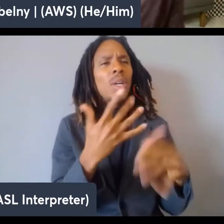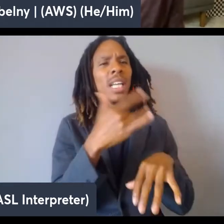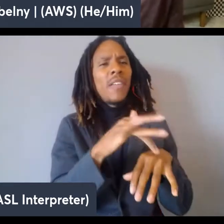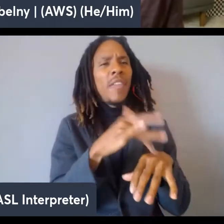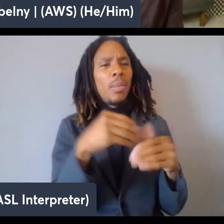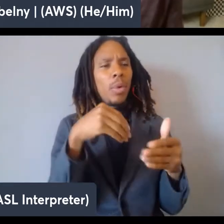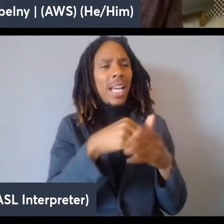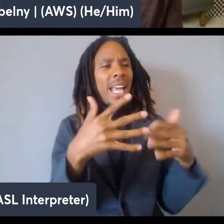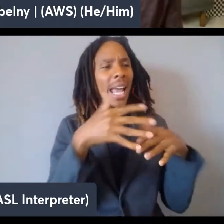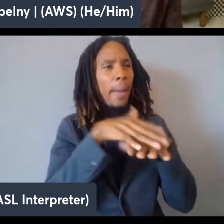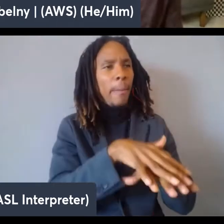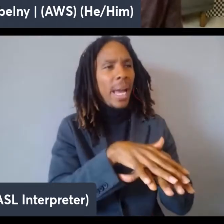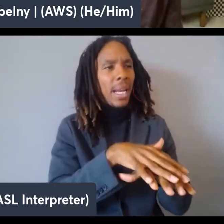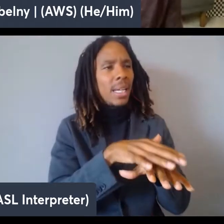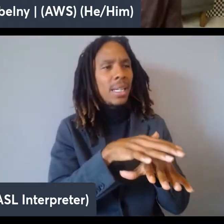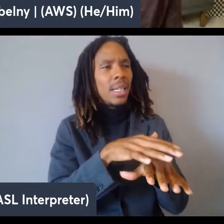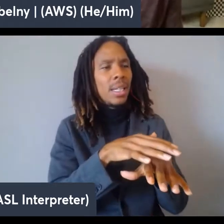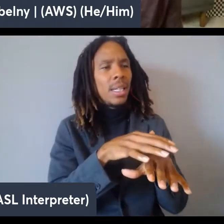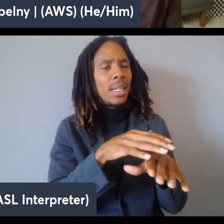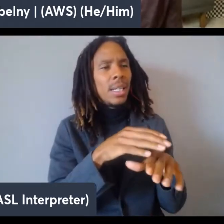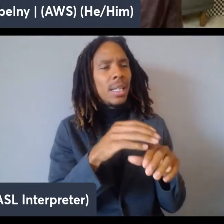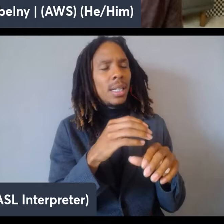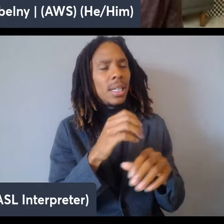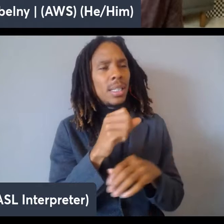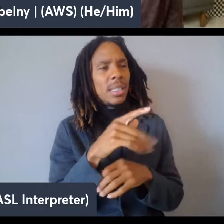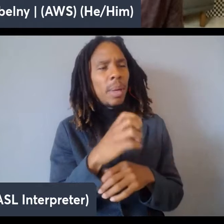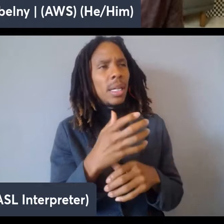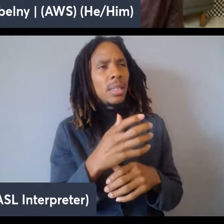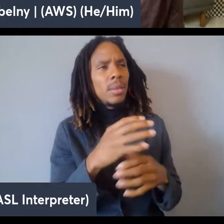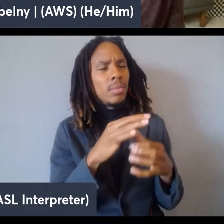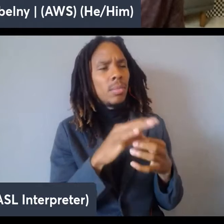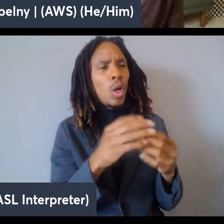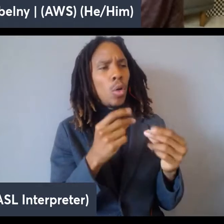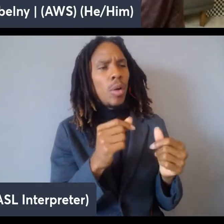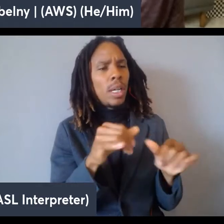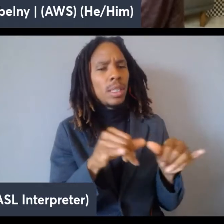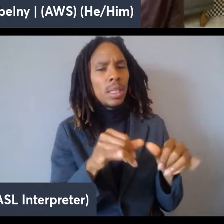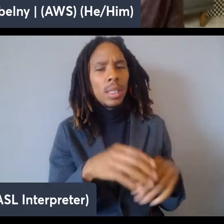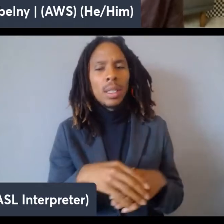regarding QuickSight? So, gone are the days where